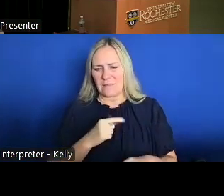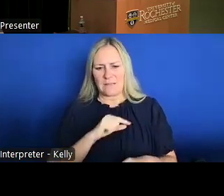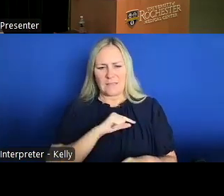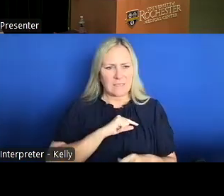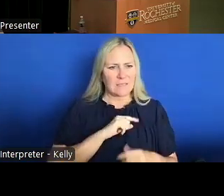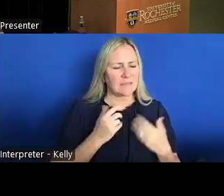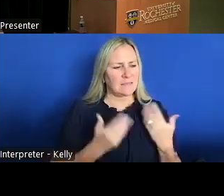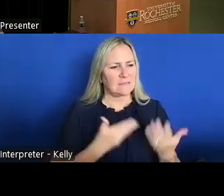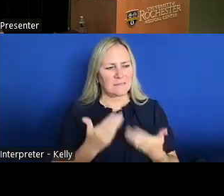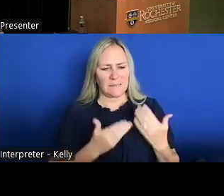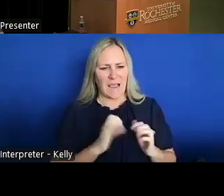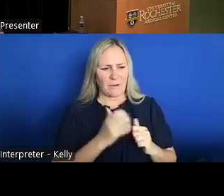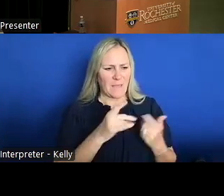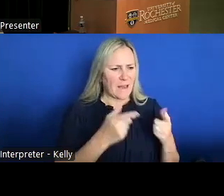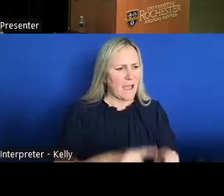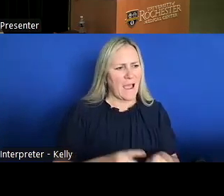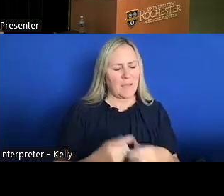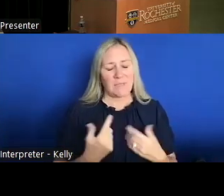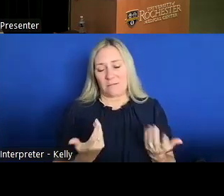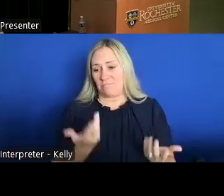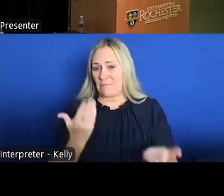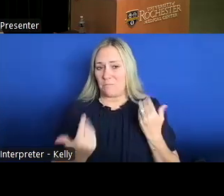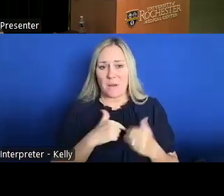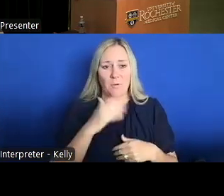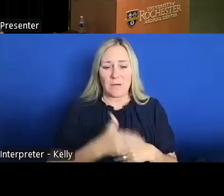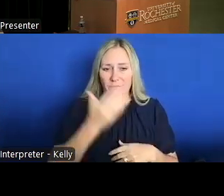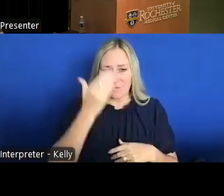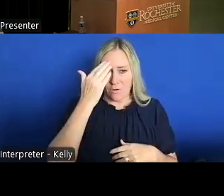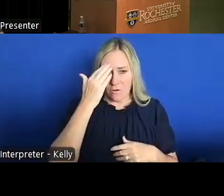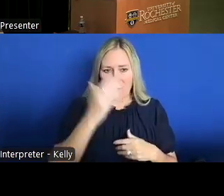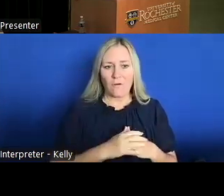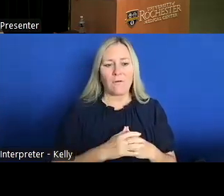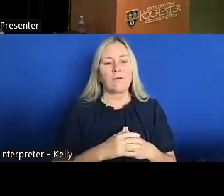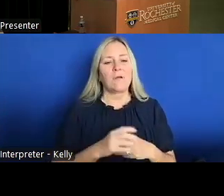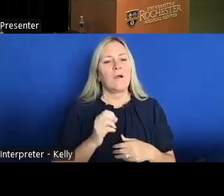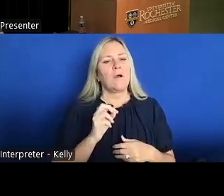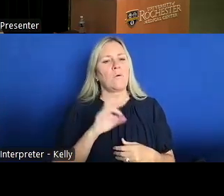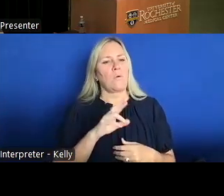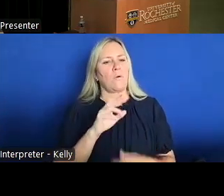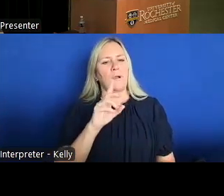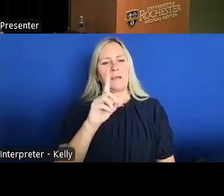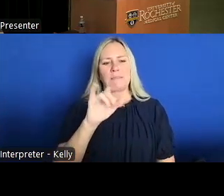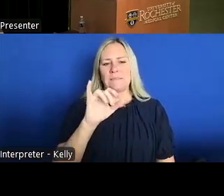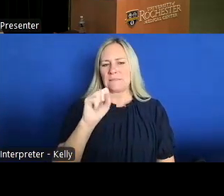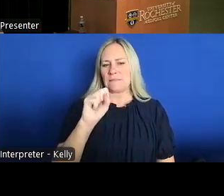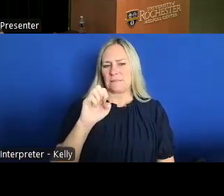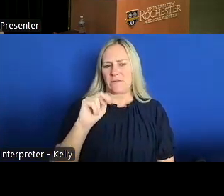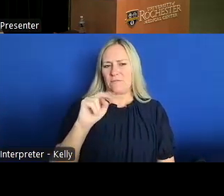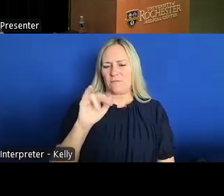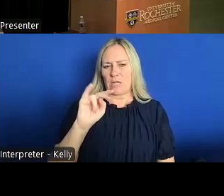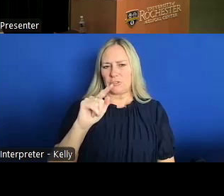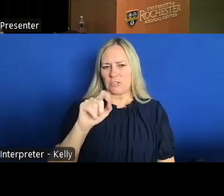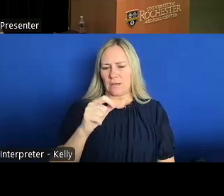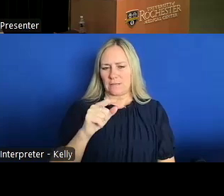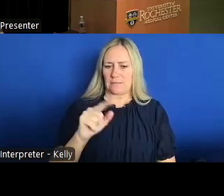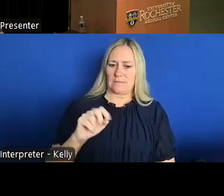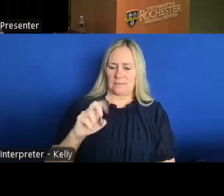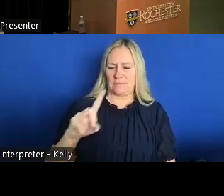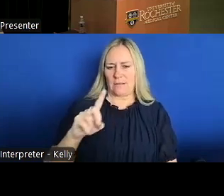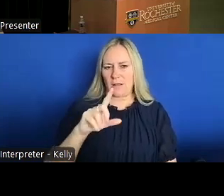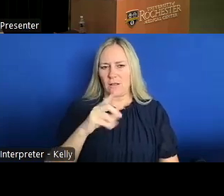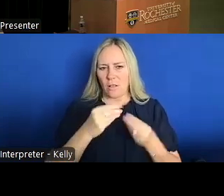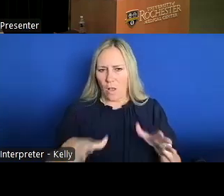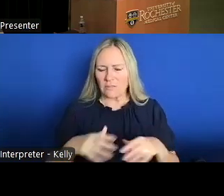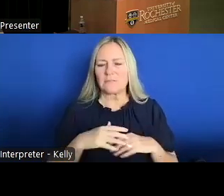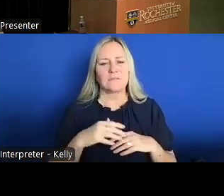sure and the disenfranchised LW again with social judgment and stigma um we'll be called upon more